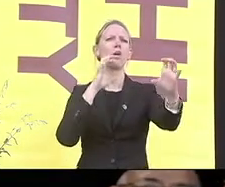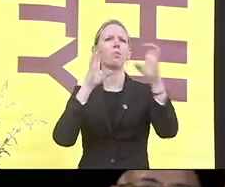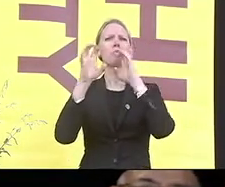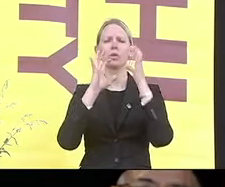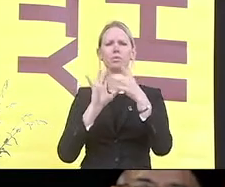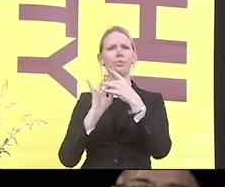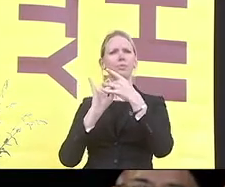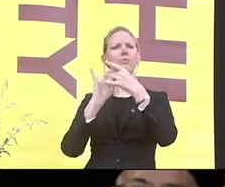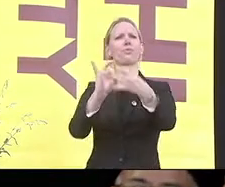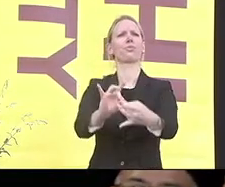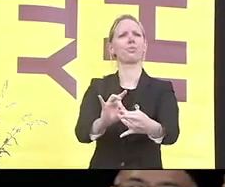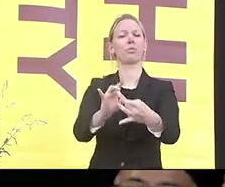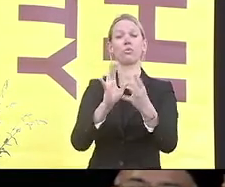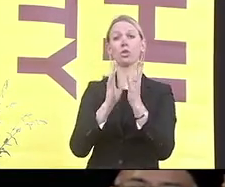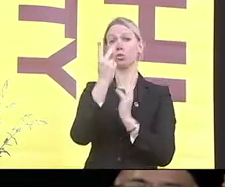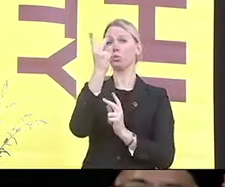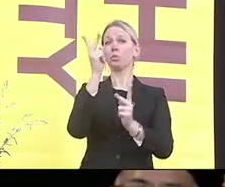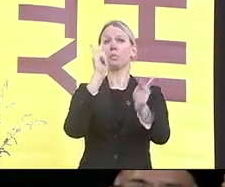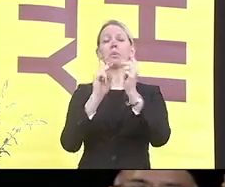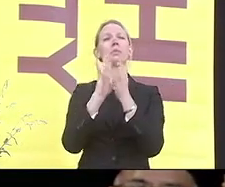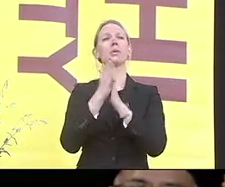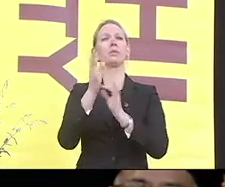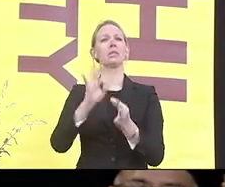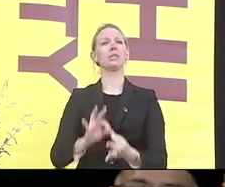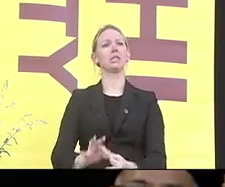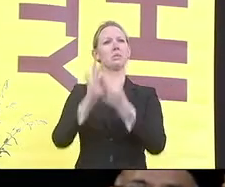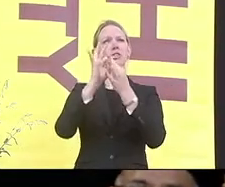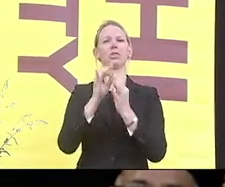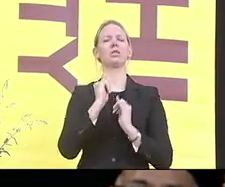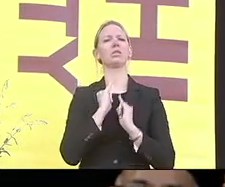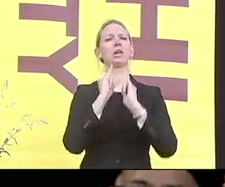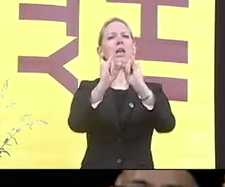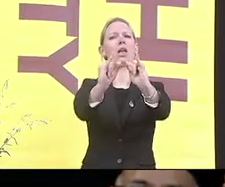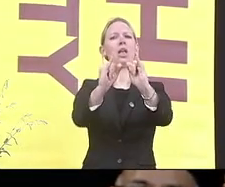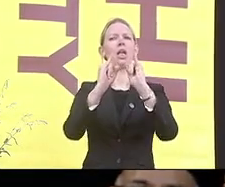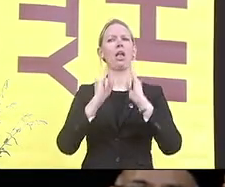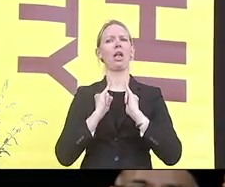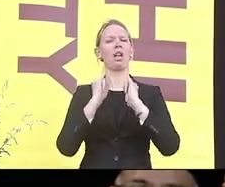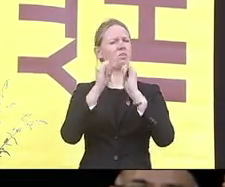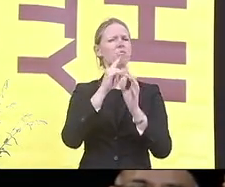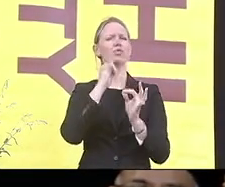that two people become more special to one another. Simple contact is not enough.